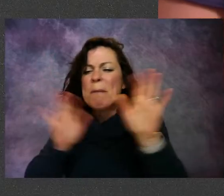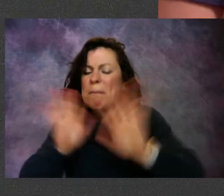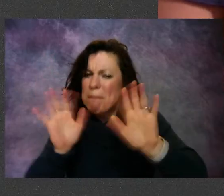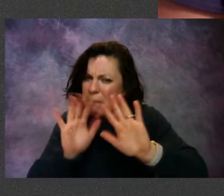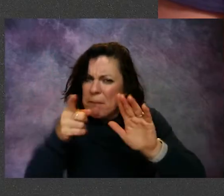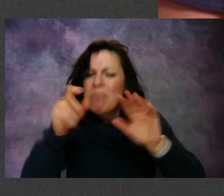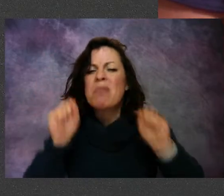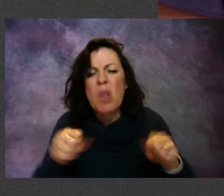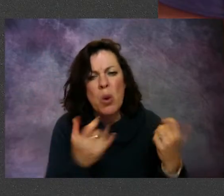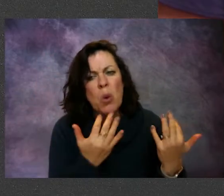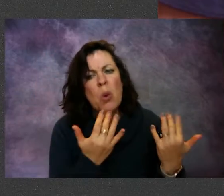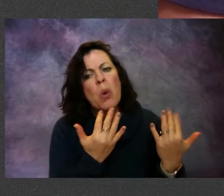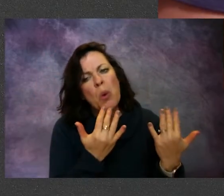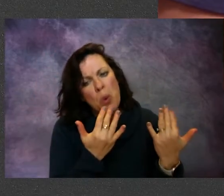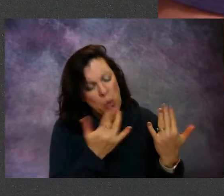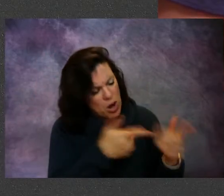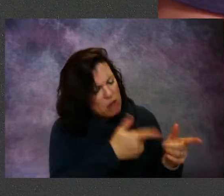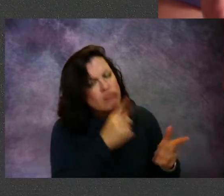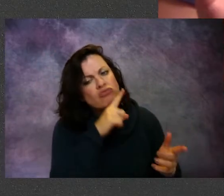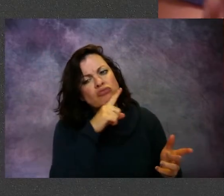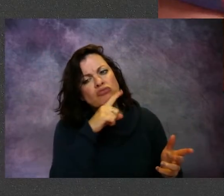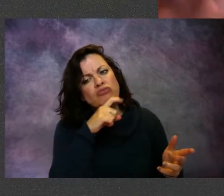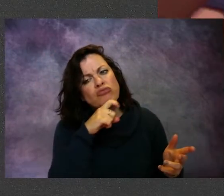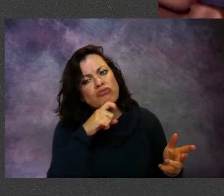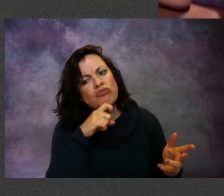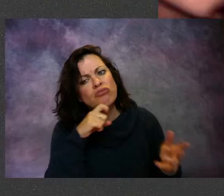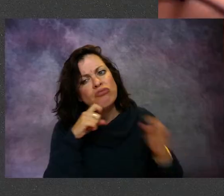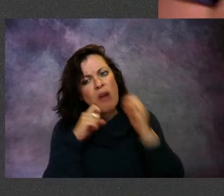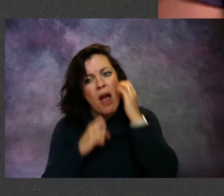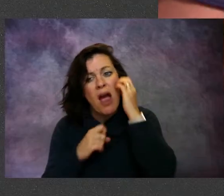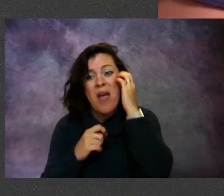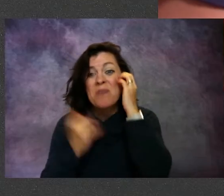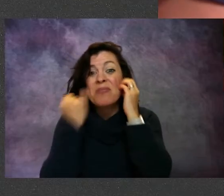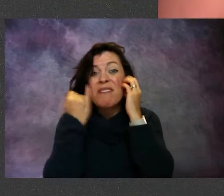is have an adult help you and get a hair dryer